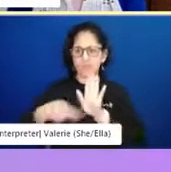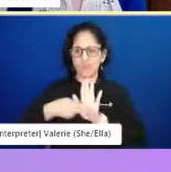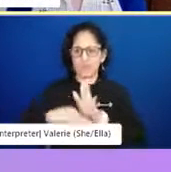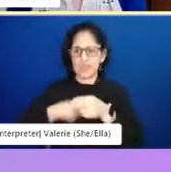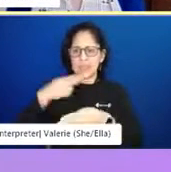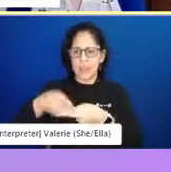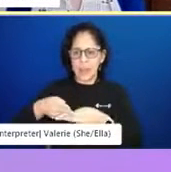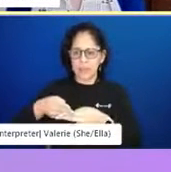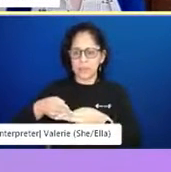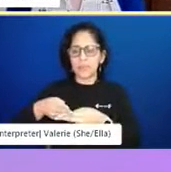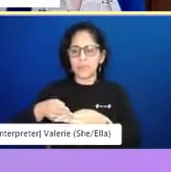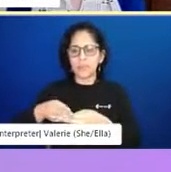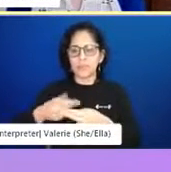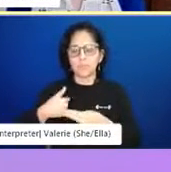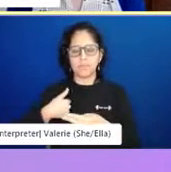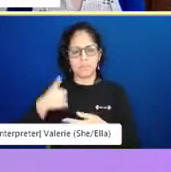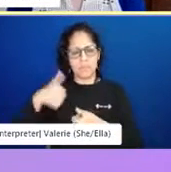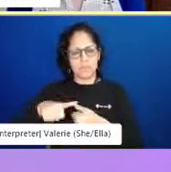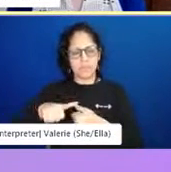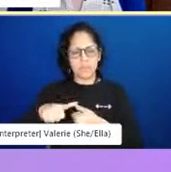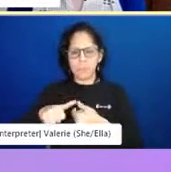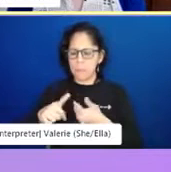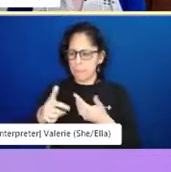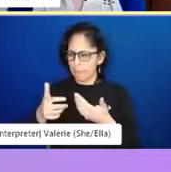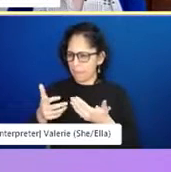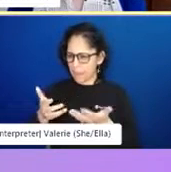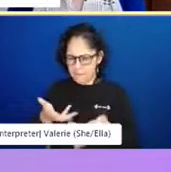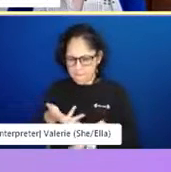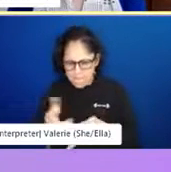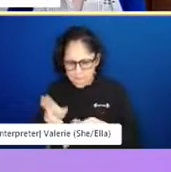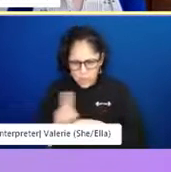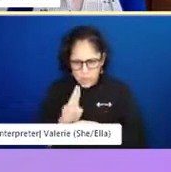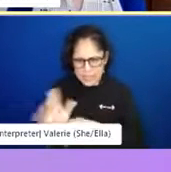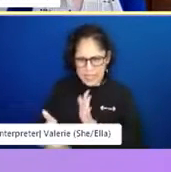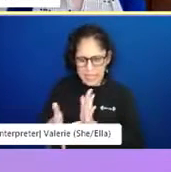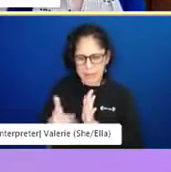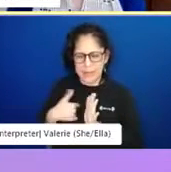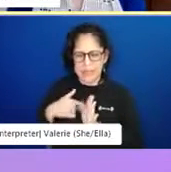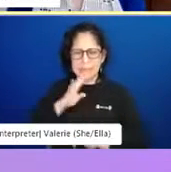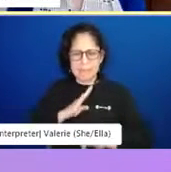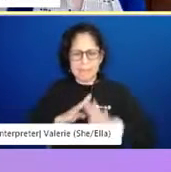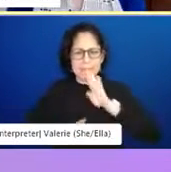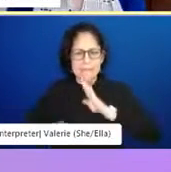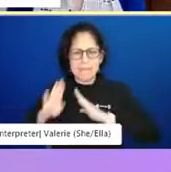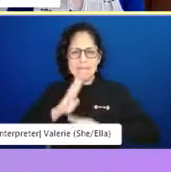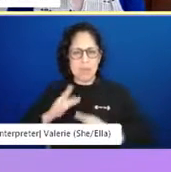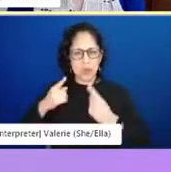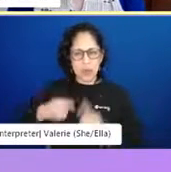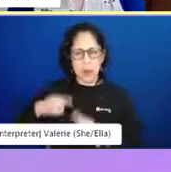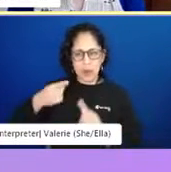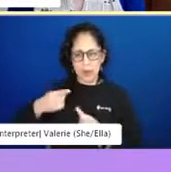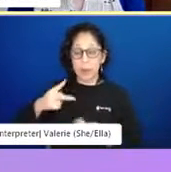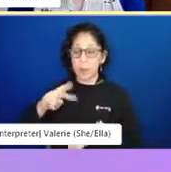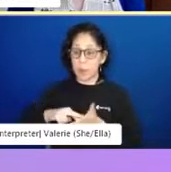difficulty interacting with technology myself and so I have a very personal connection to Microsoft